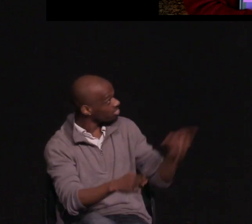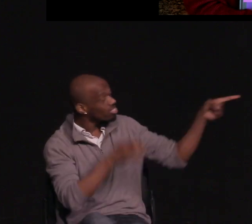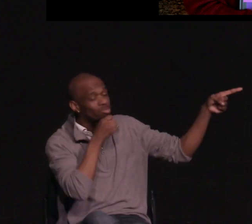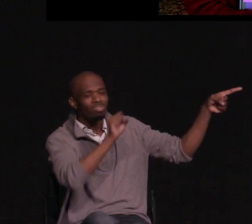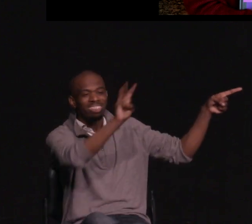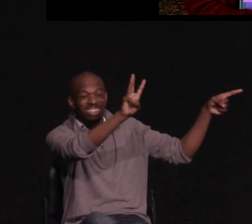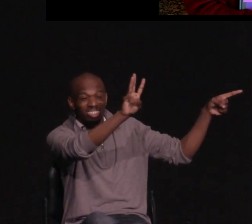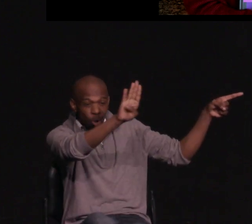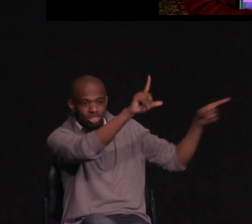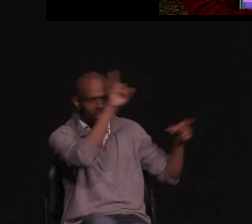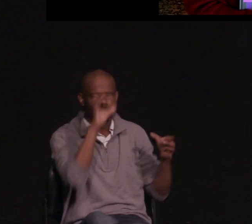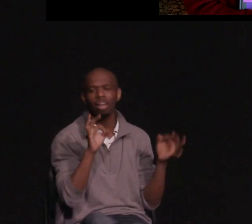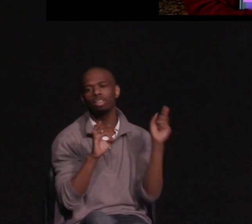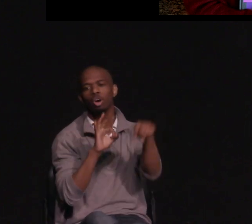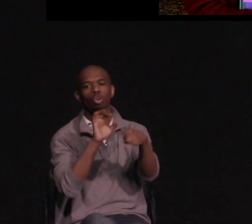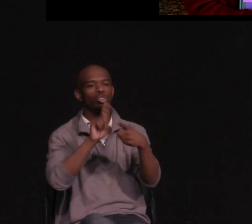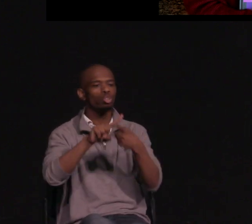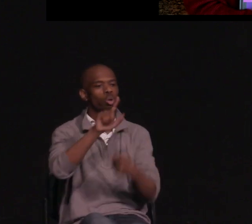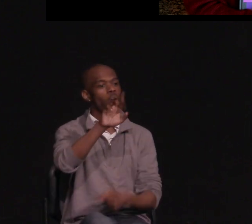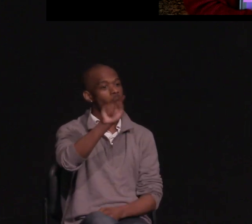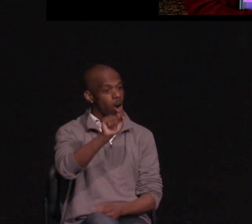first attending Mason Gross School of the Arts at Rutgers